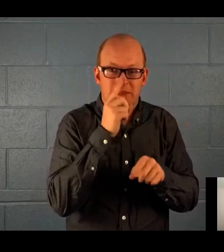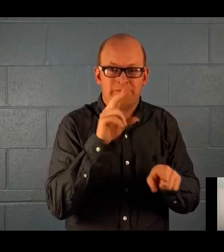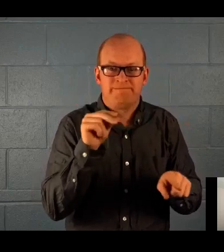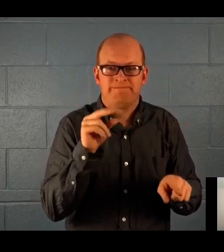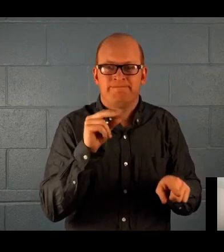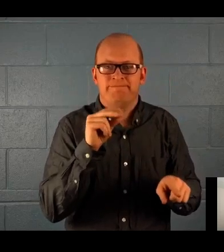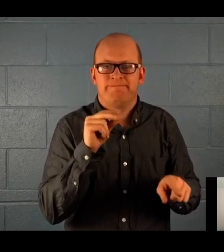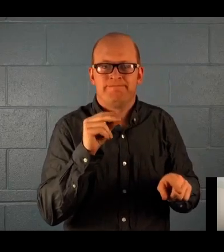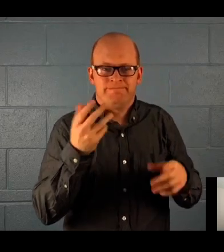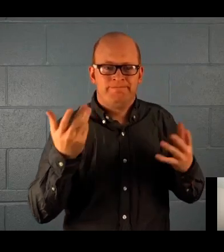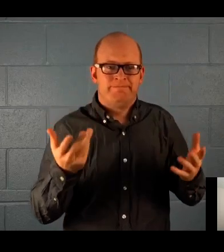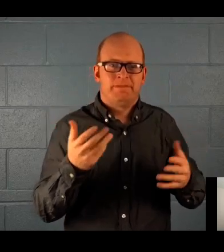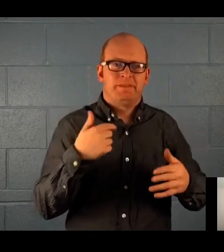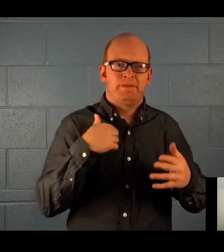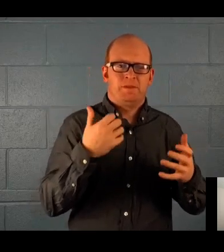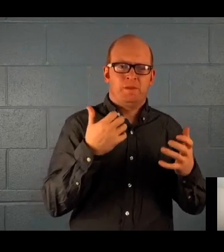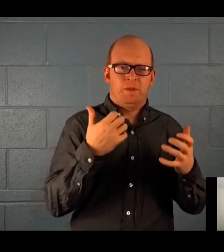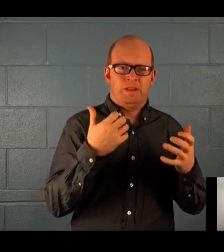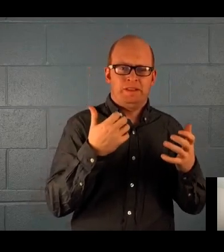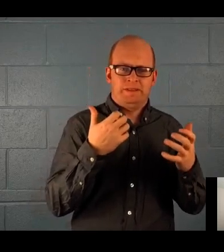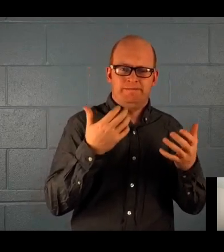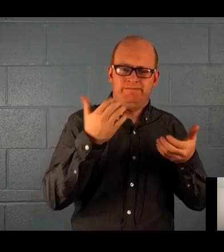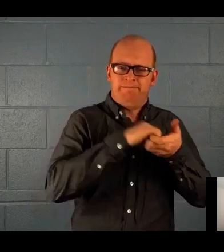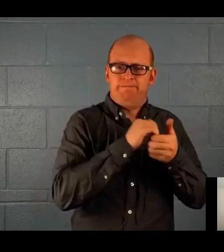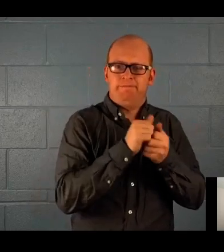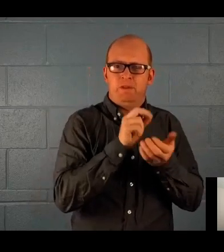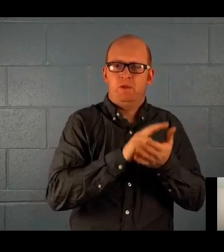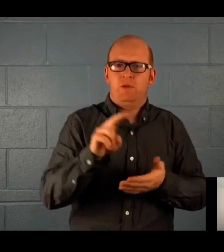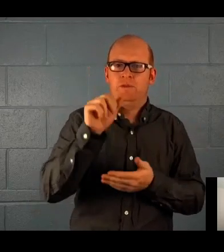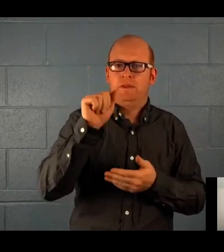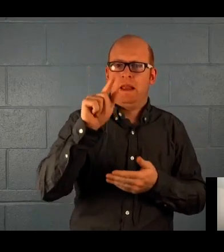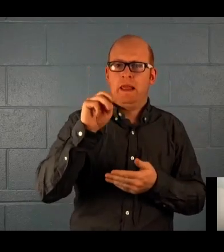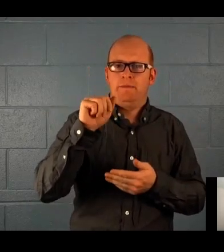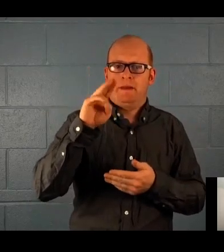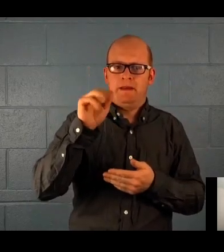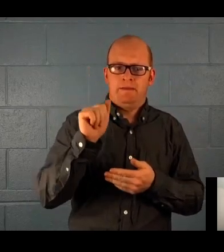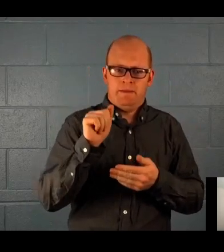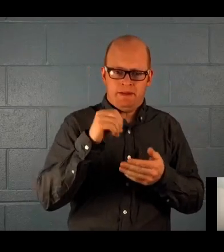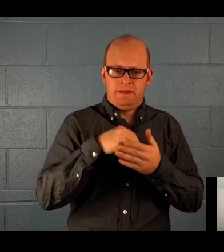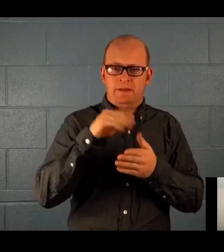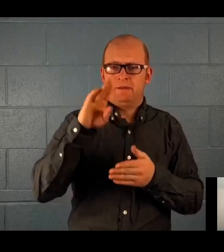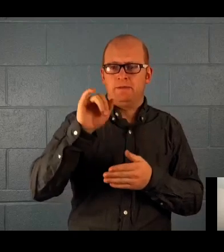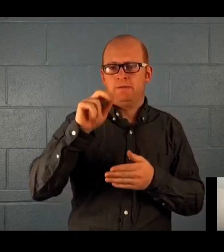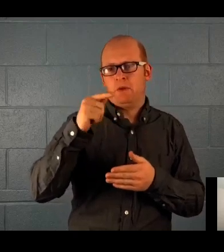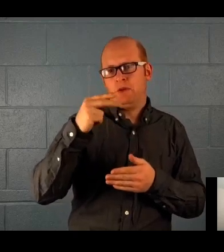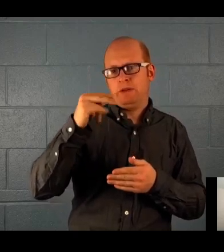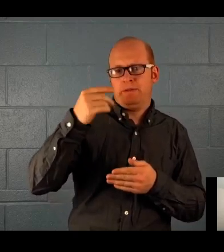So we've begun to do just that in collaboration with our colleagues at the University of Alabama, at Birmingham.